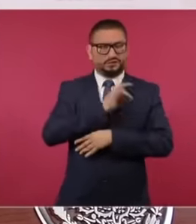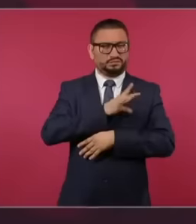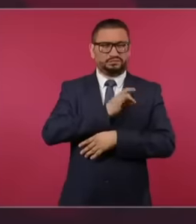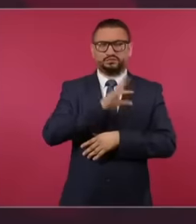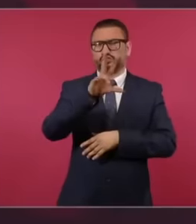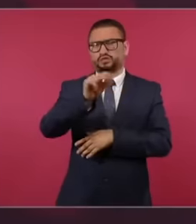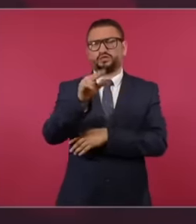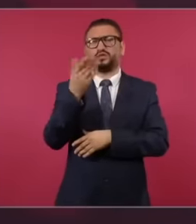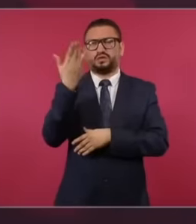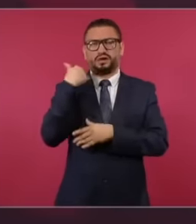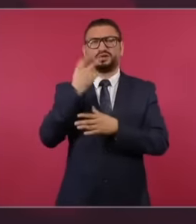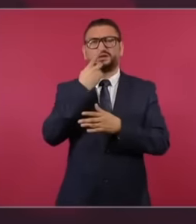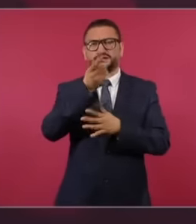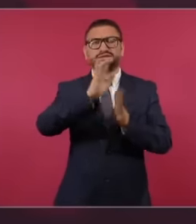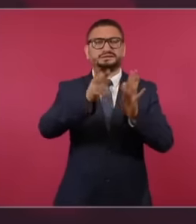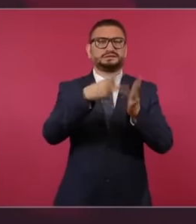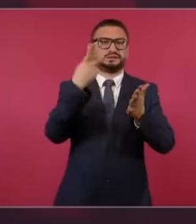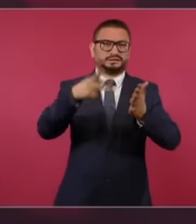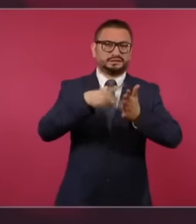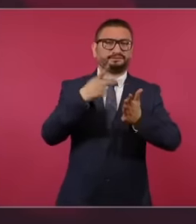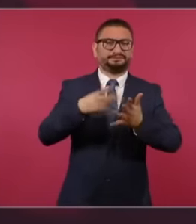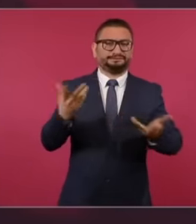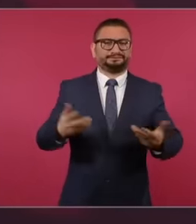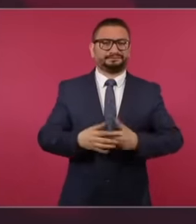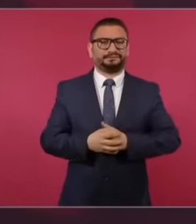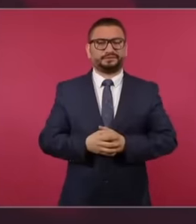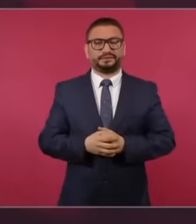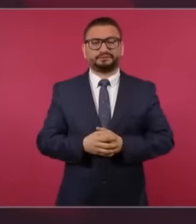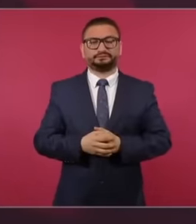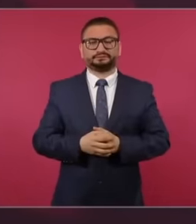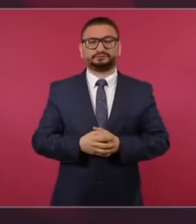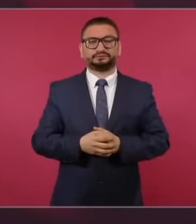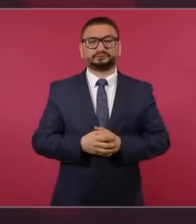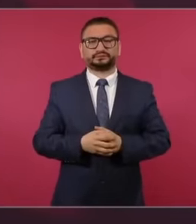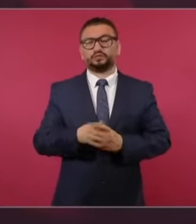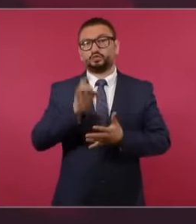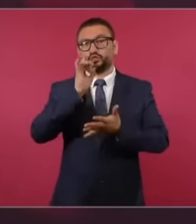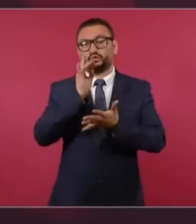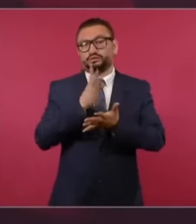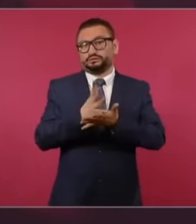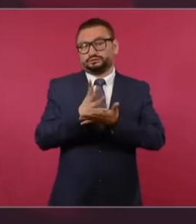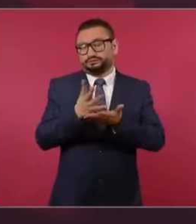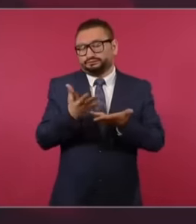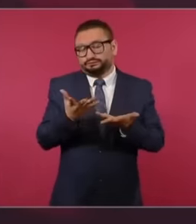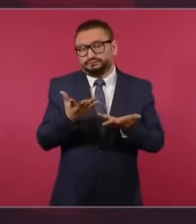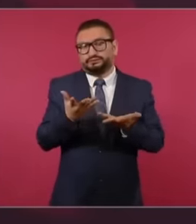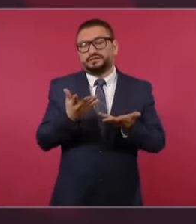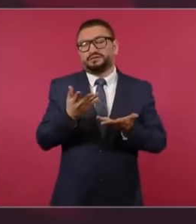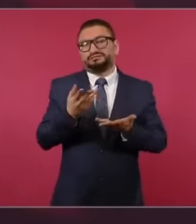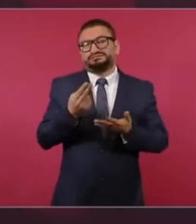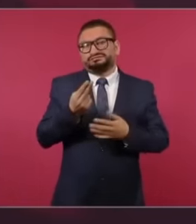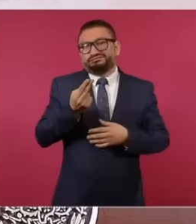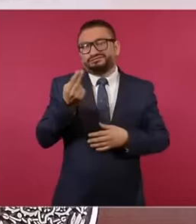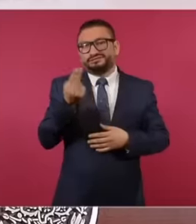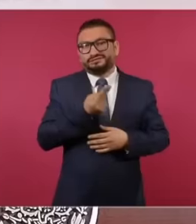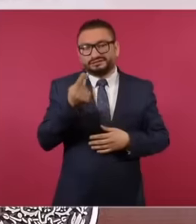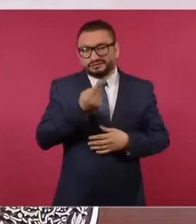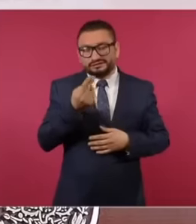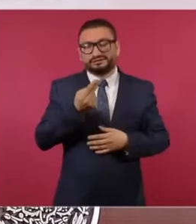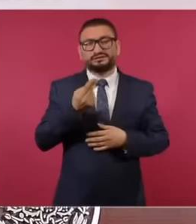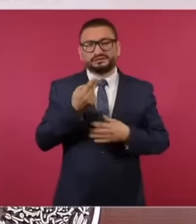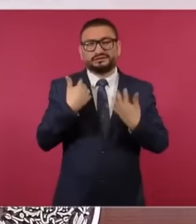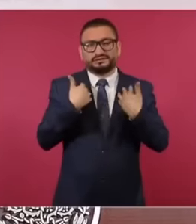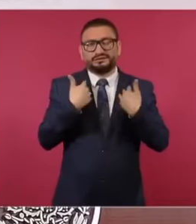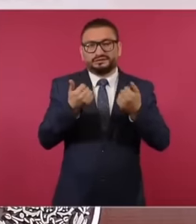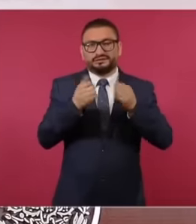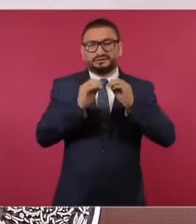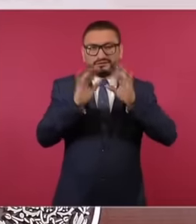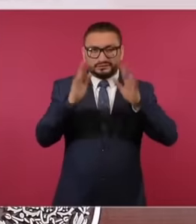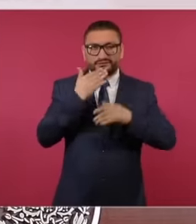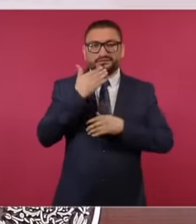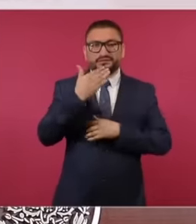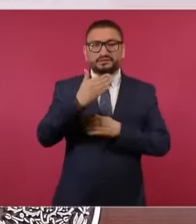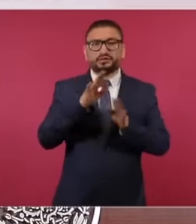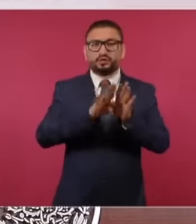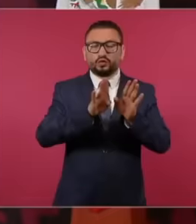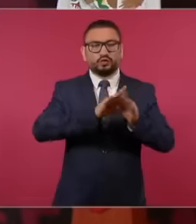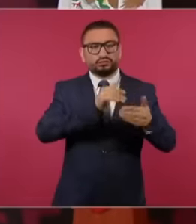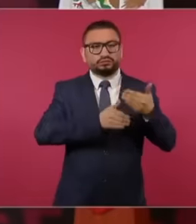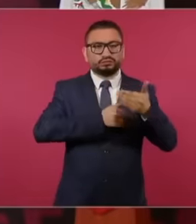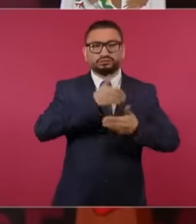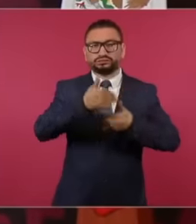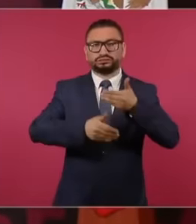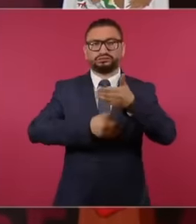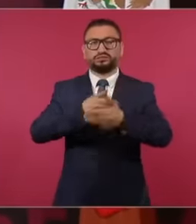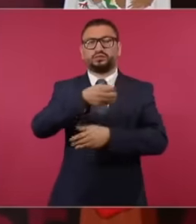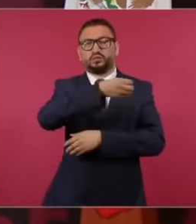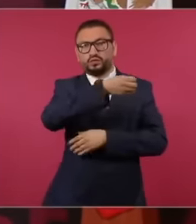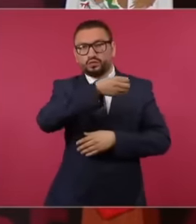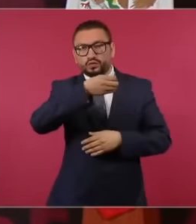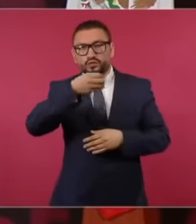several times. It is nothing more than a matter of defining the procedure well. How the election is going to be carried out,